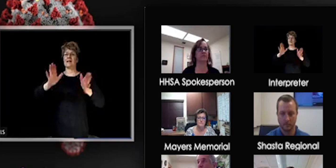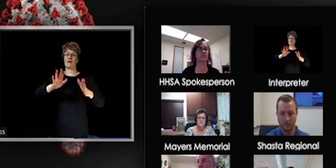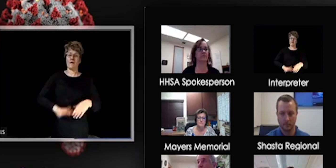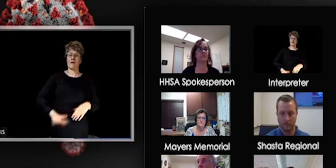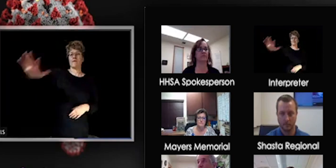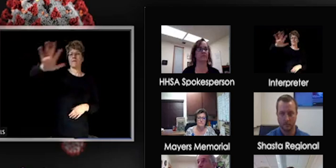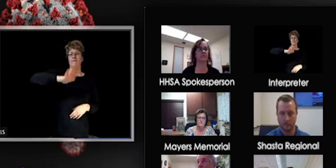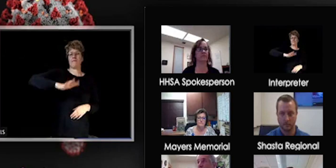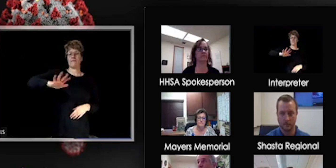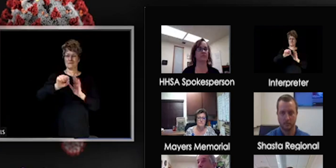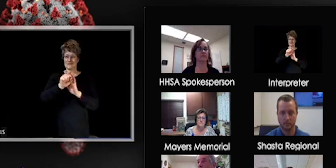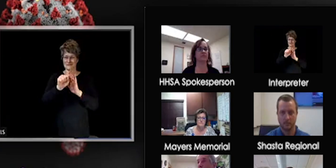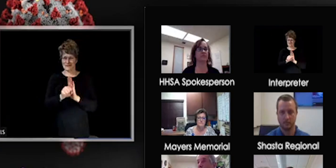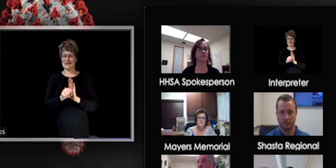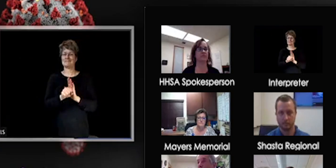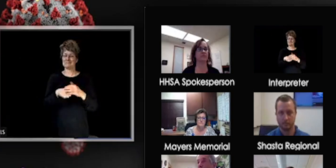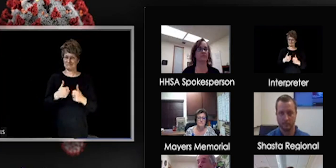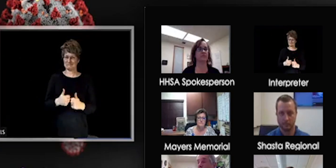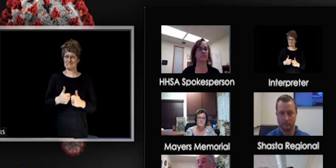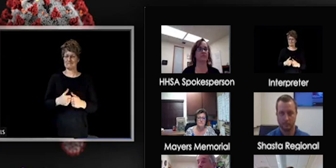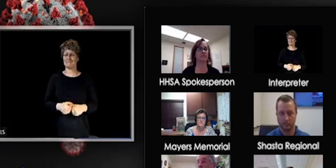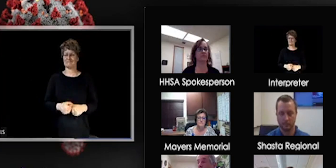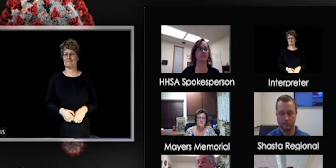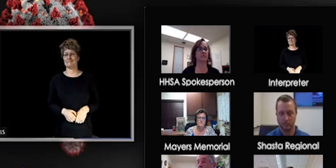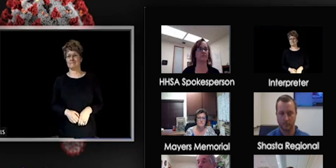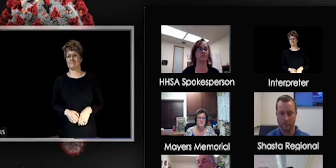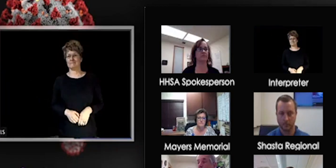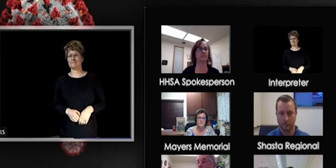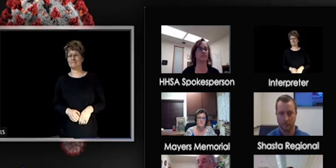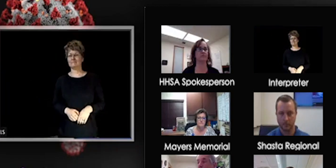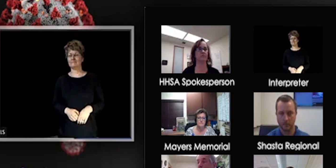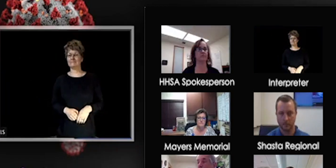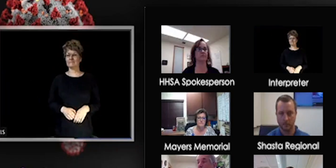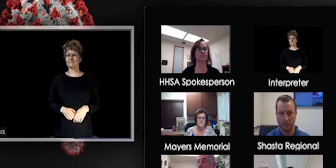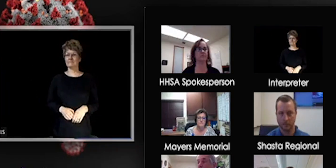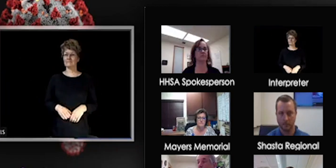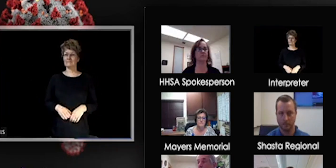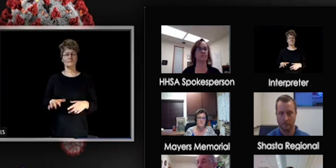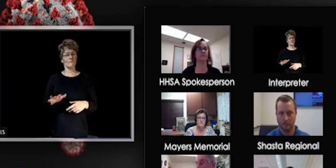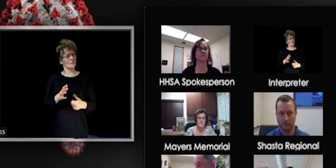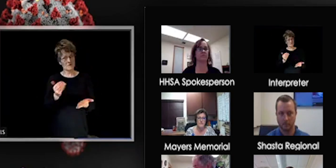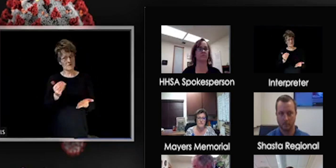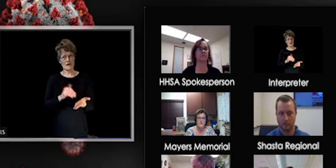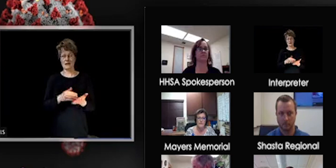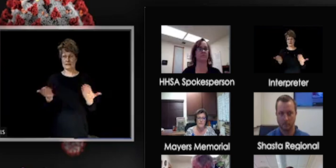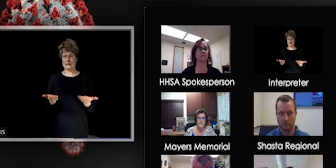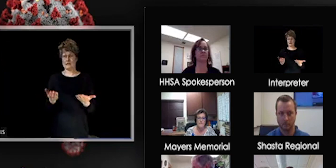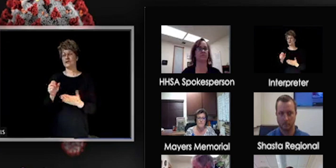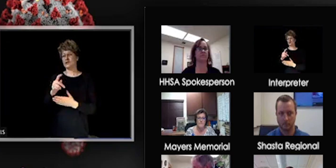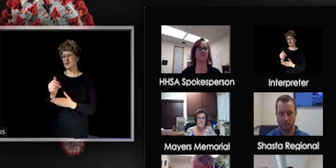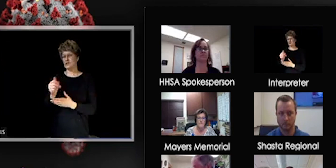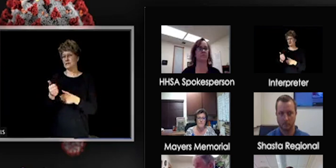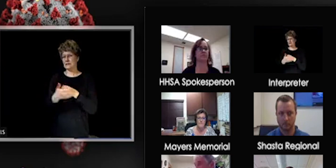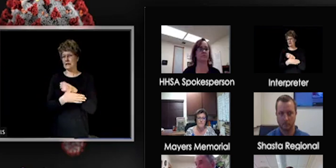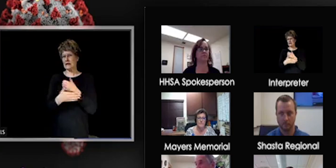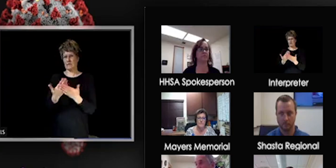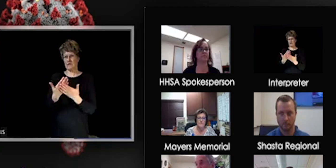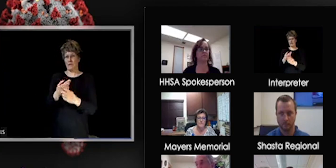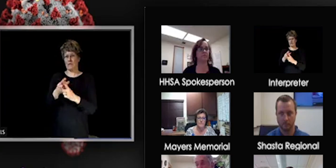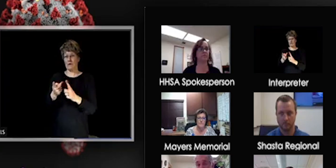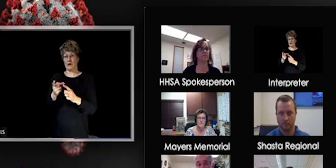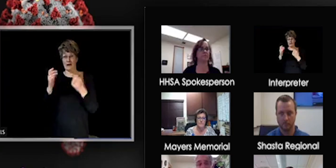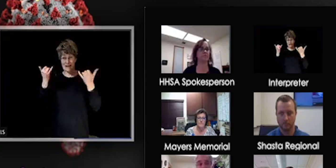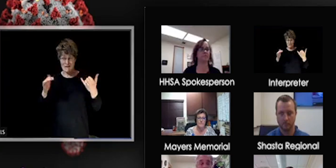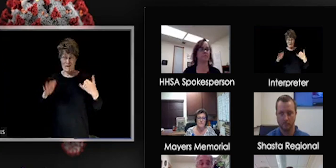place, but now retail is available across the state. Then in addition, in variance counties,